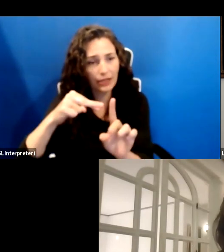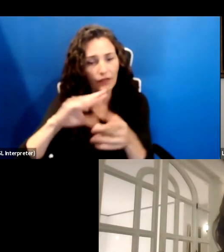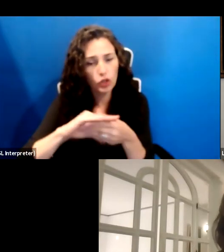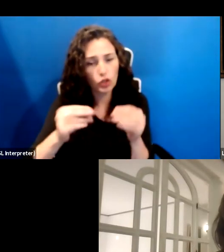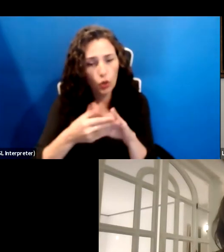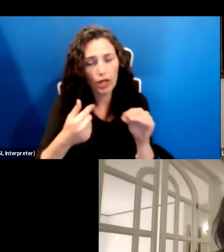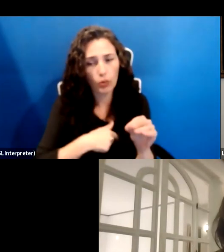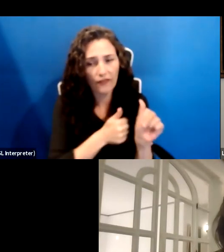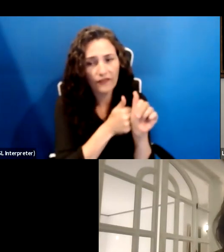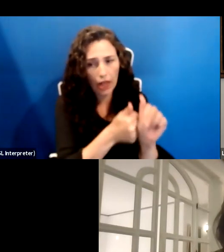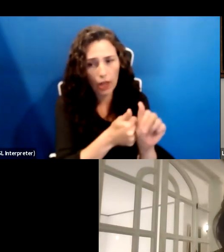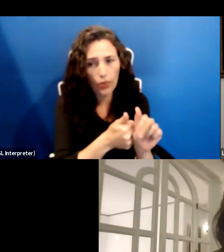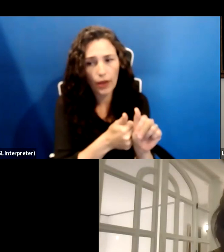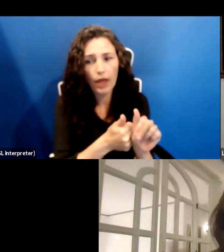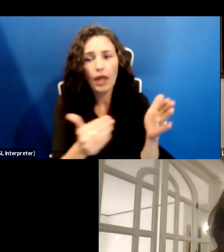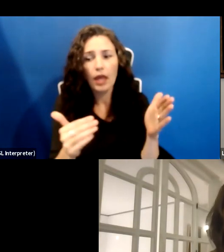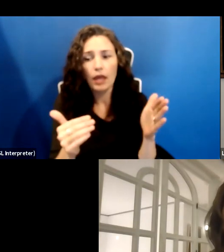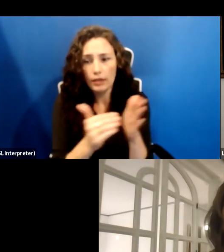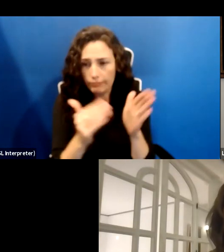and the lawyer, and the defense lawyers.